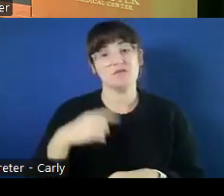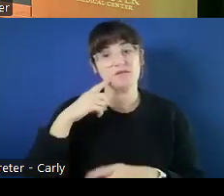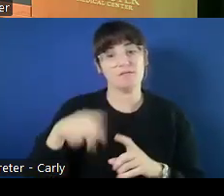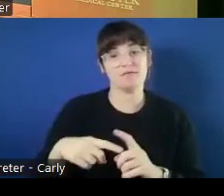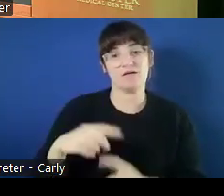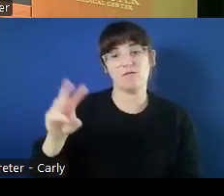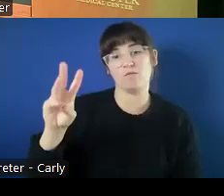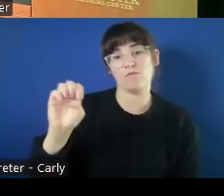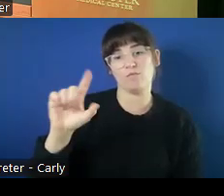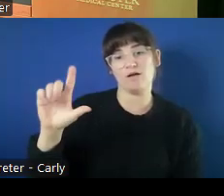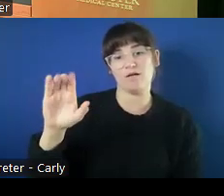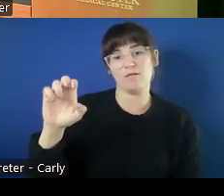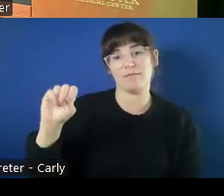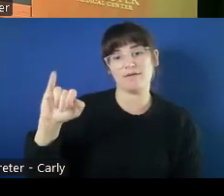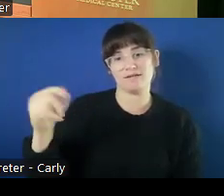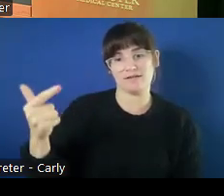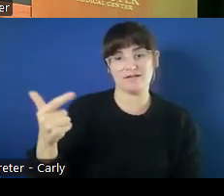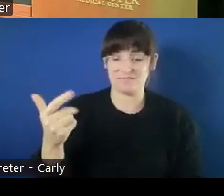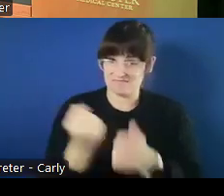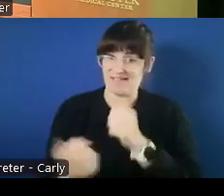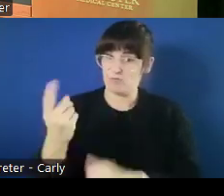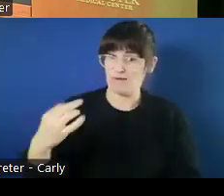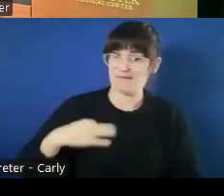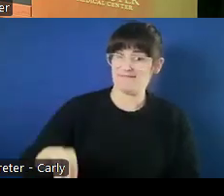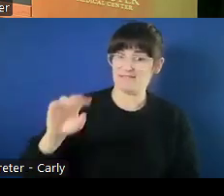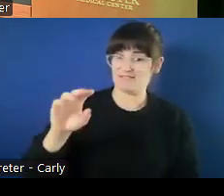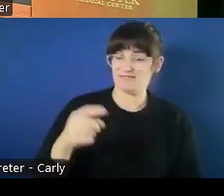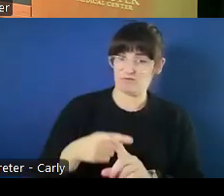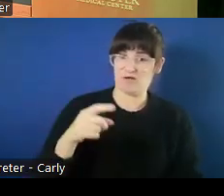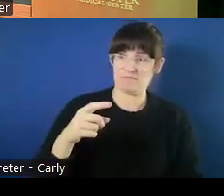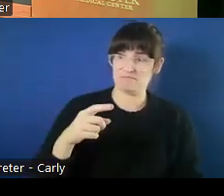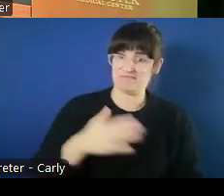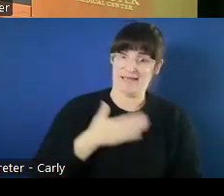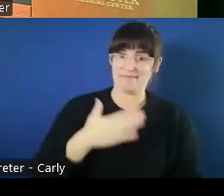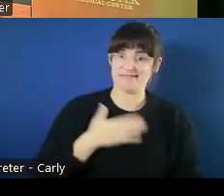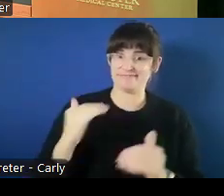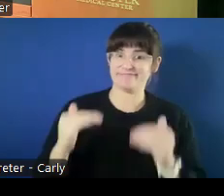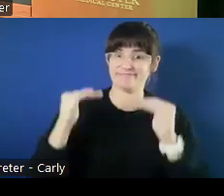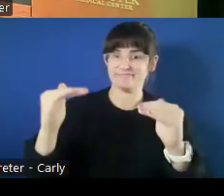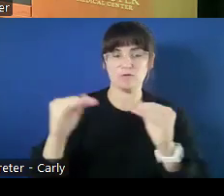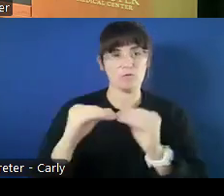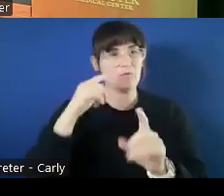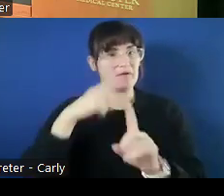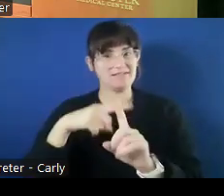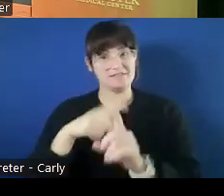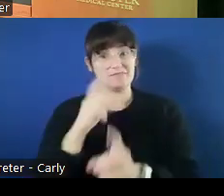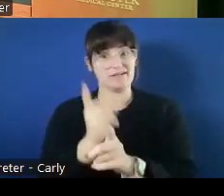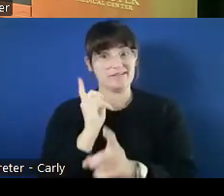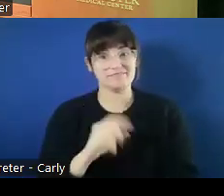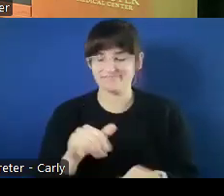like well everybody can benefit from being kind of happier or or or more positive um and so this